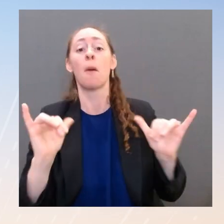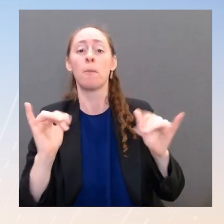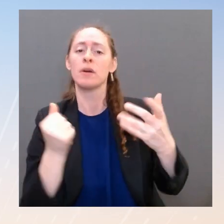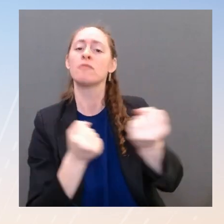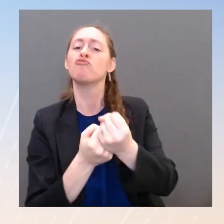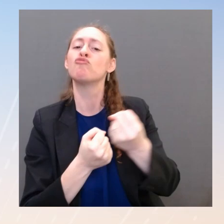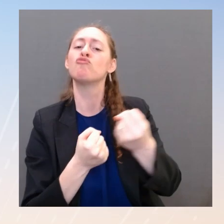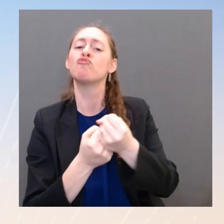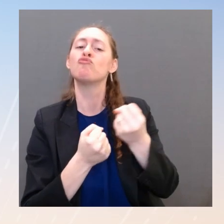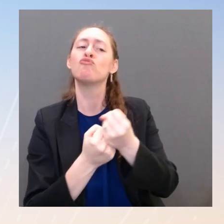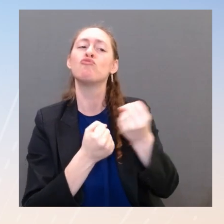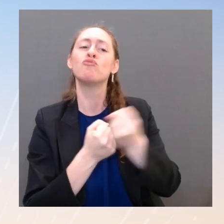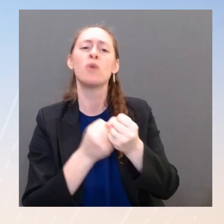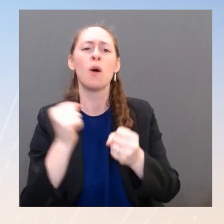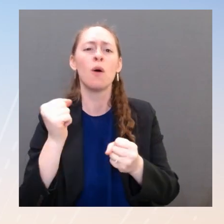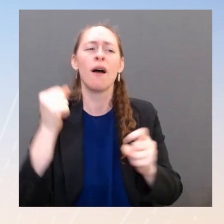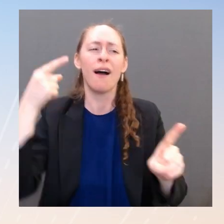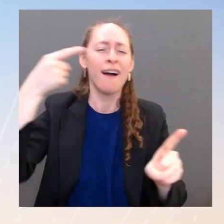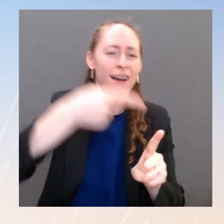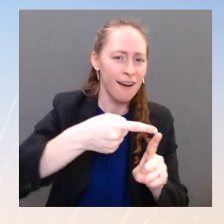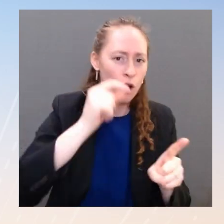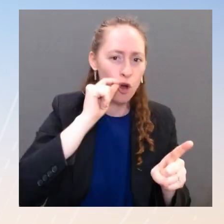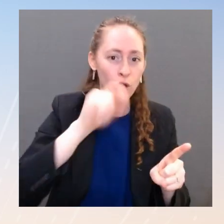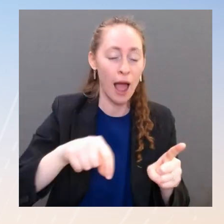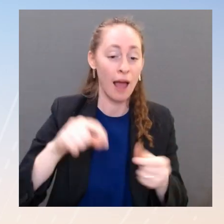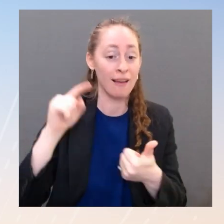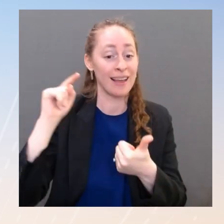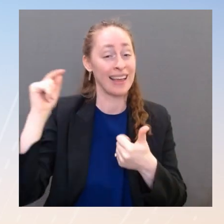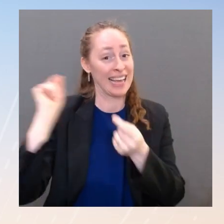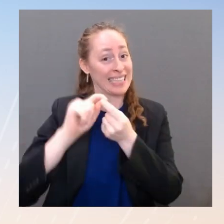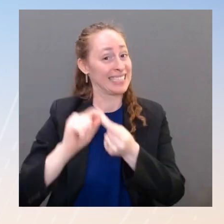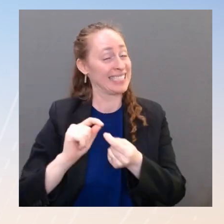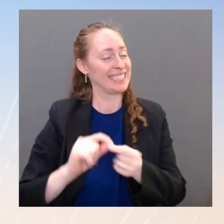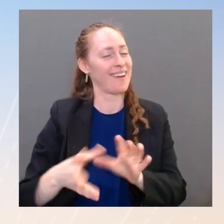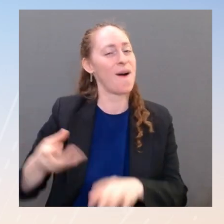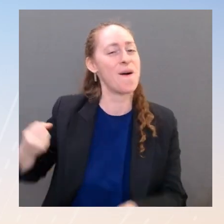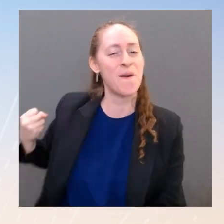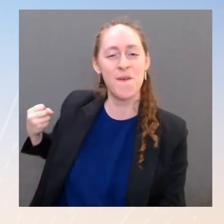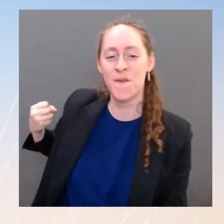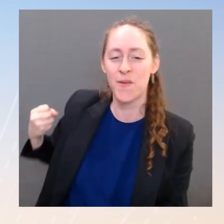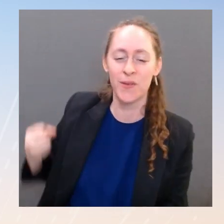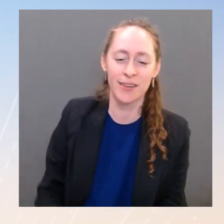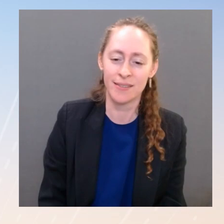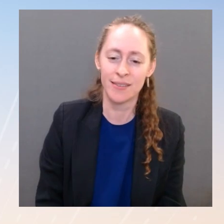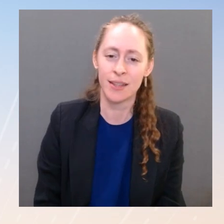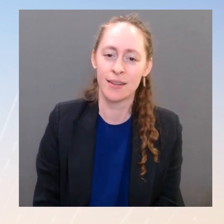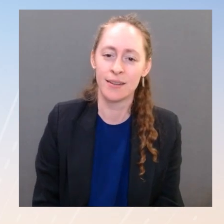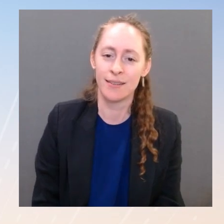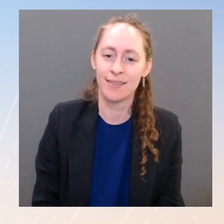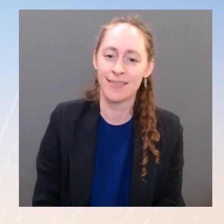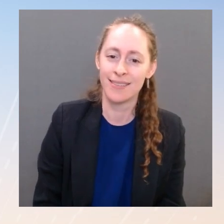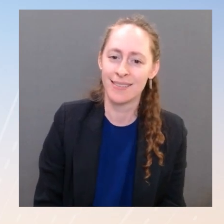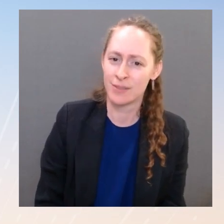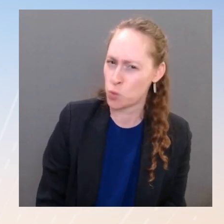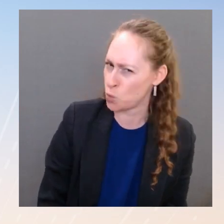The Press: Sounds interesting. On Alabama -- The Press: Sorry, I was like, "What?" The Press: No, no, that was good. Yeah. Alabama. The President is the subject